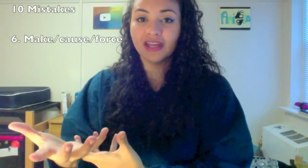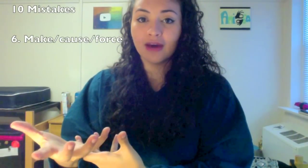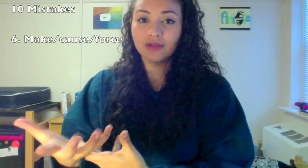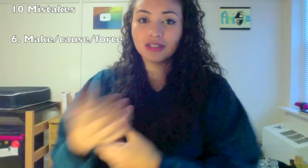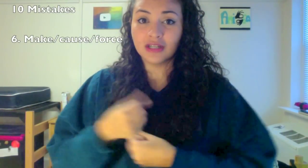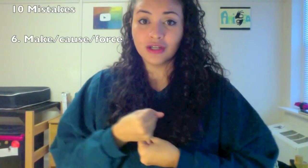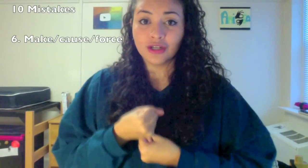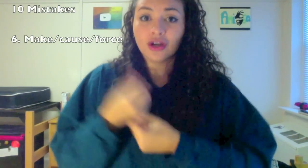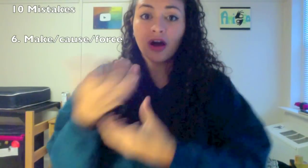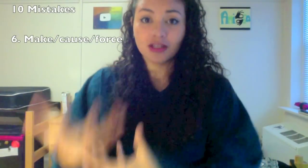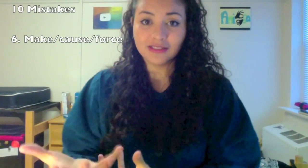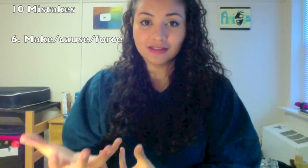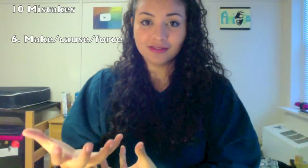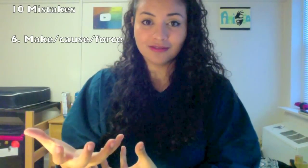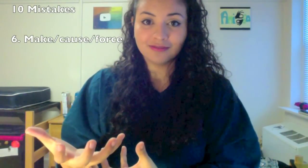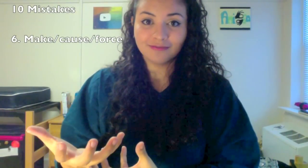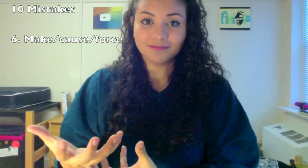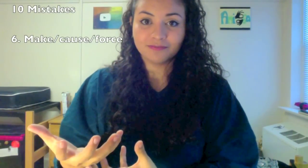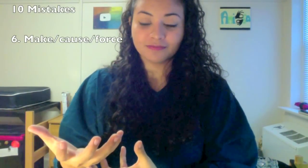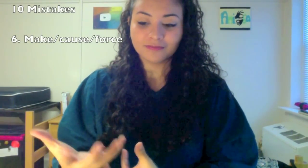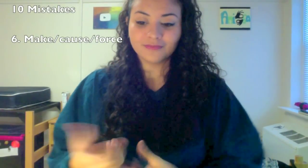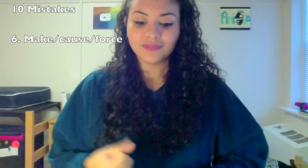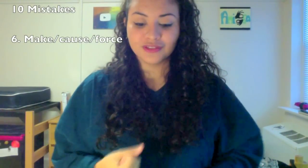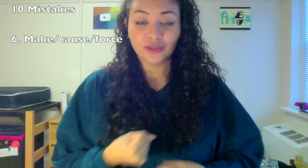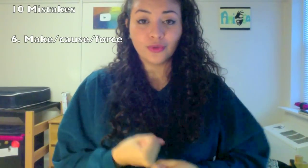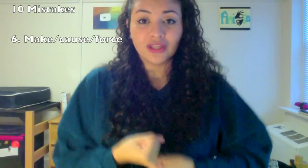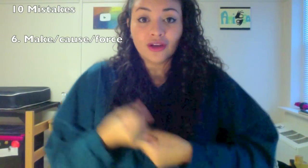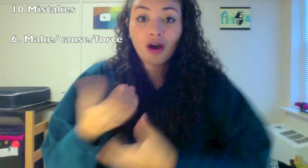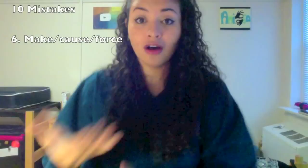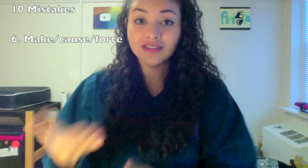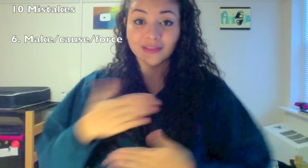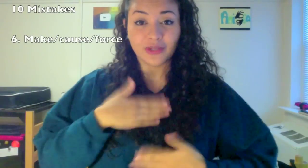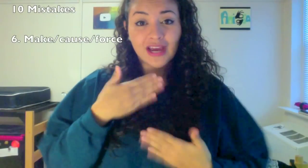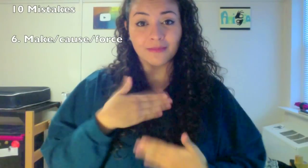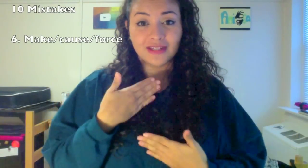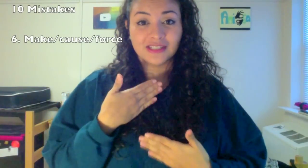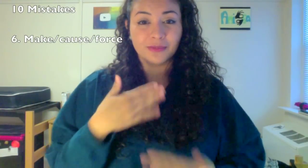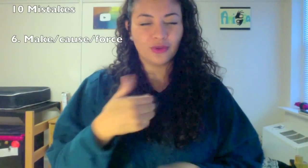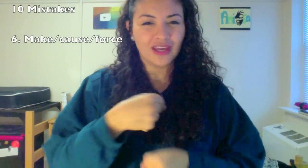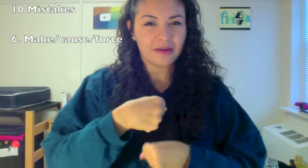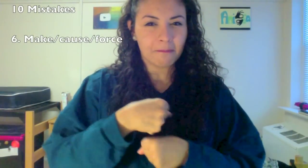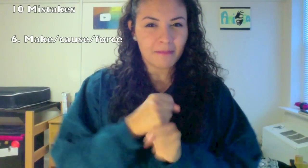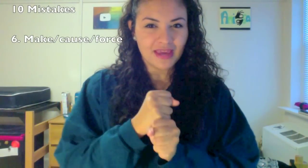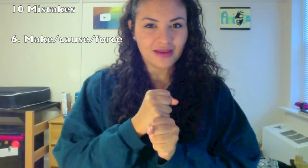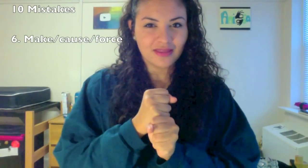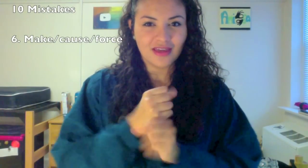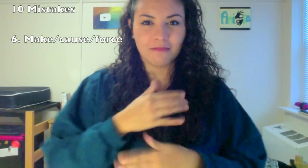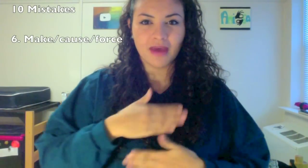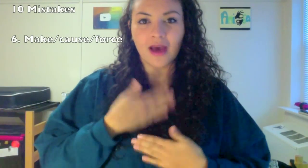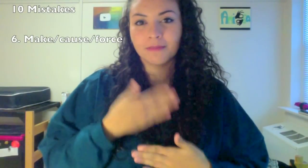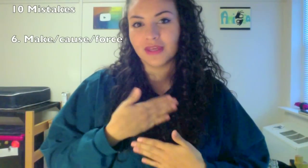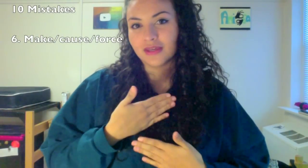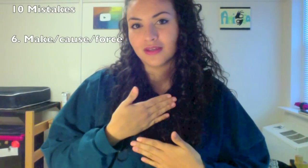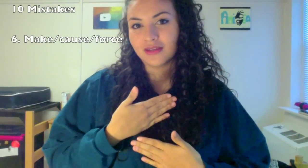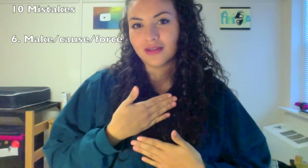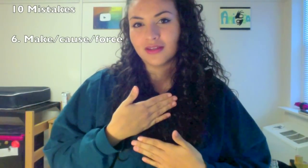bring it out. "Cause". So you can cause someone happiness but you can't make them happy. That